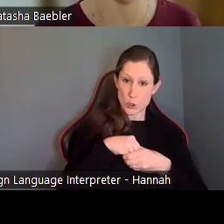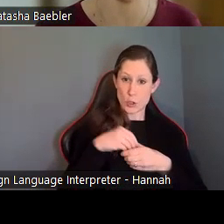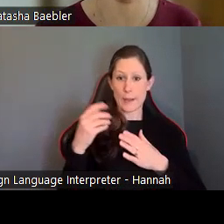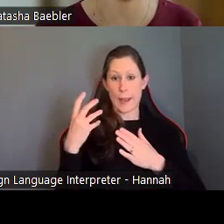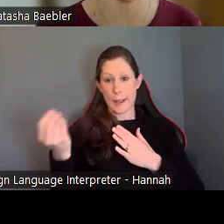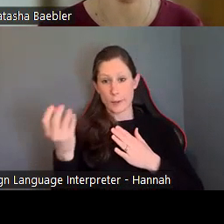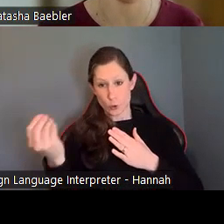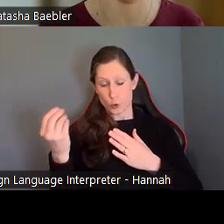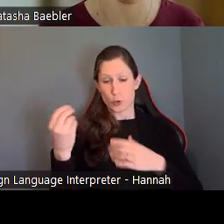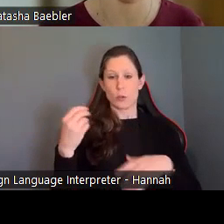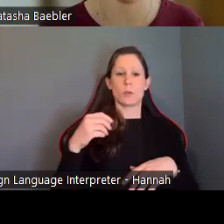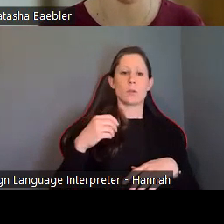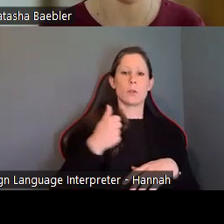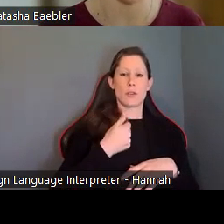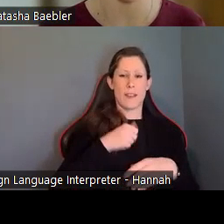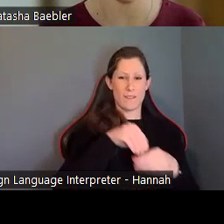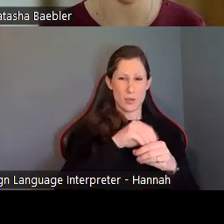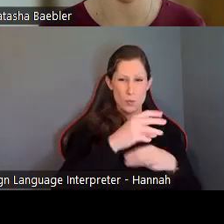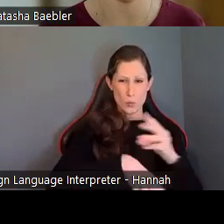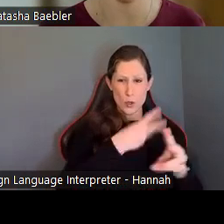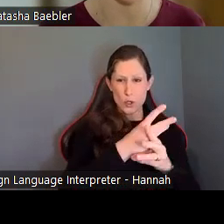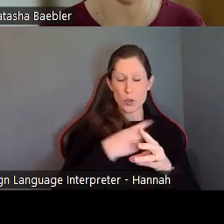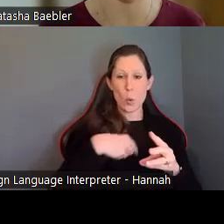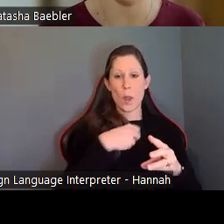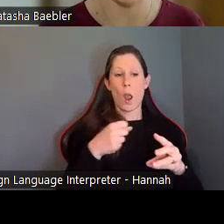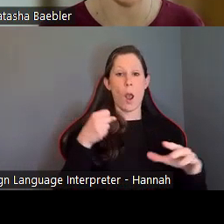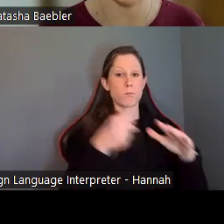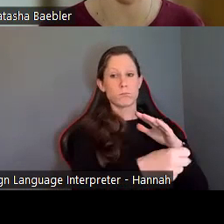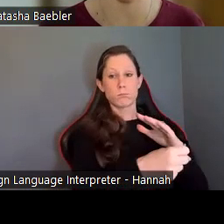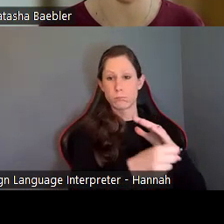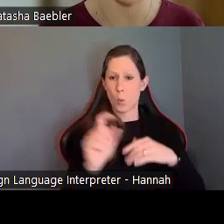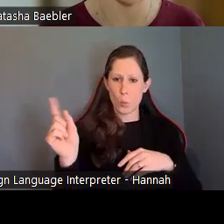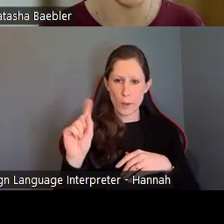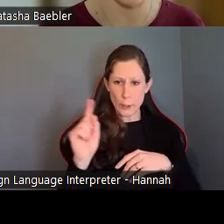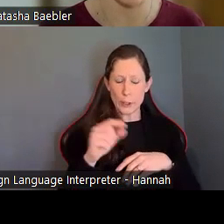ourselves in the world. This changes environment to environment, place to place.